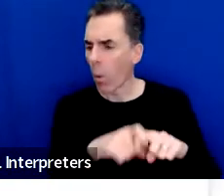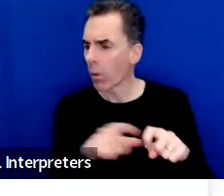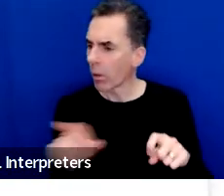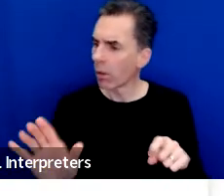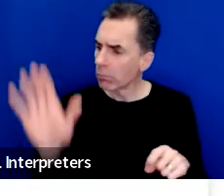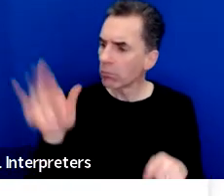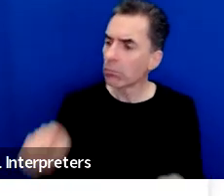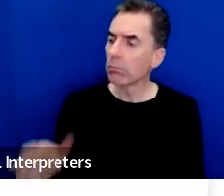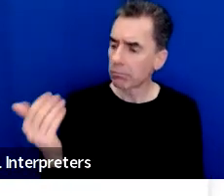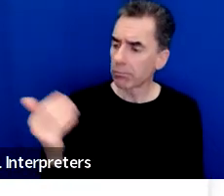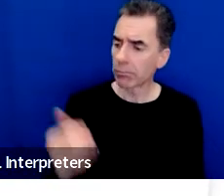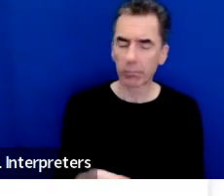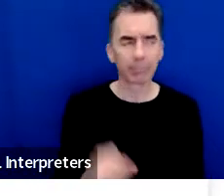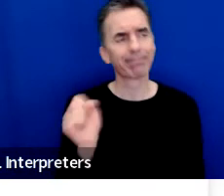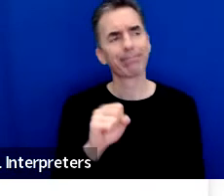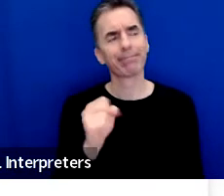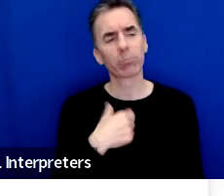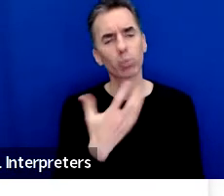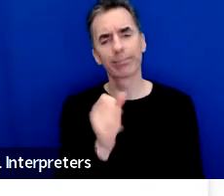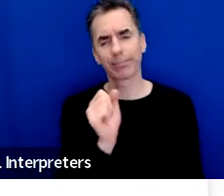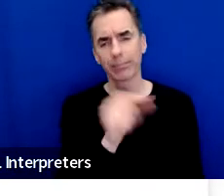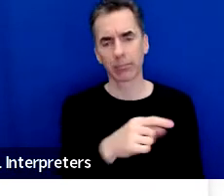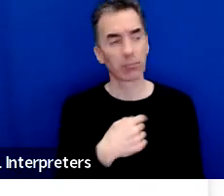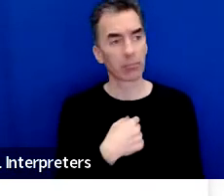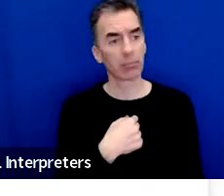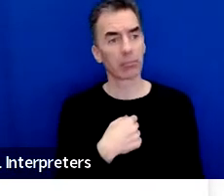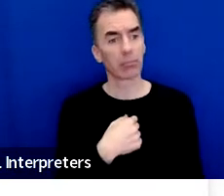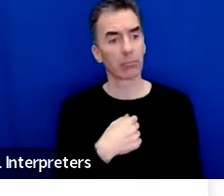Oh, yeah. I had a I had a quick question. So I'm from a discipline where there's